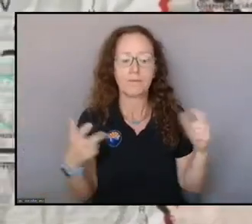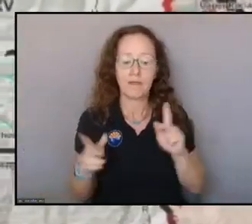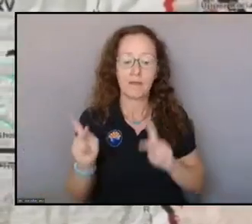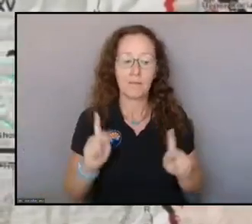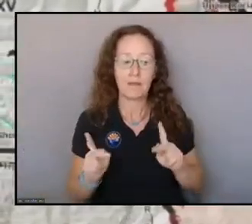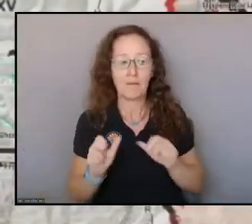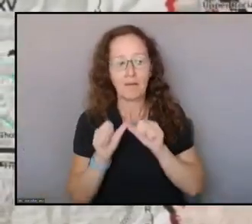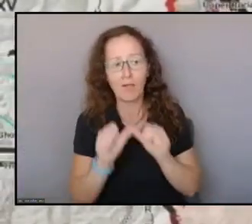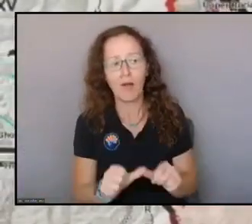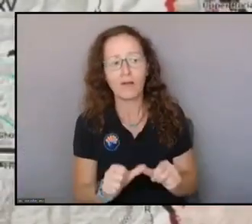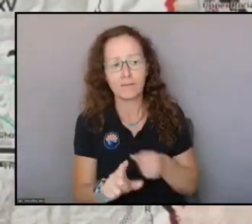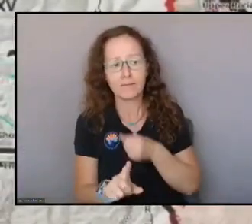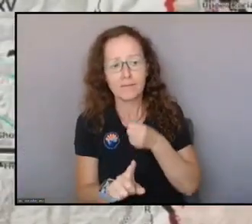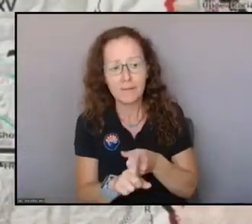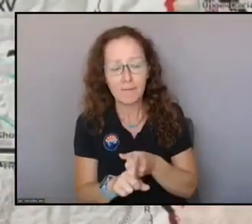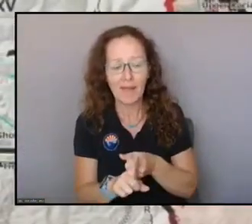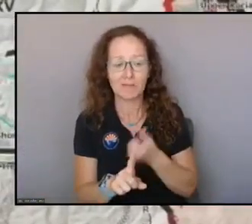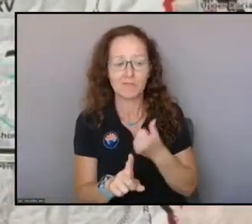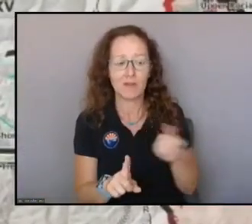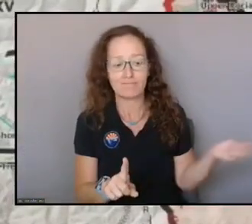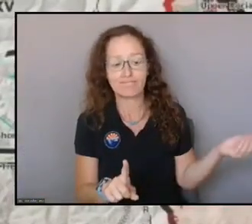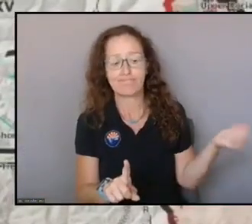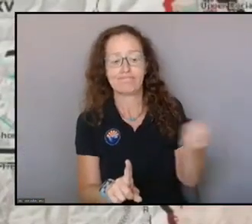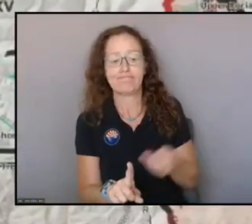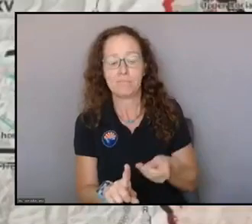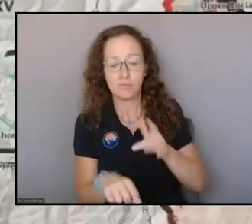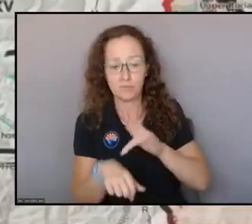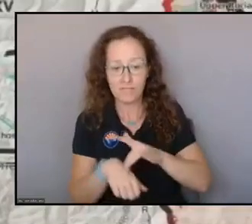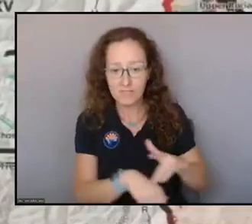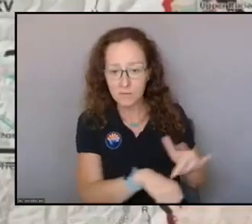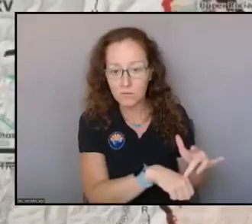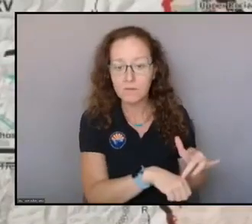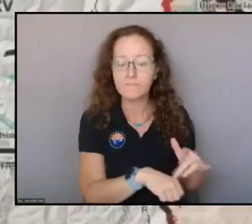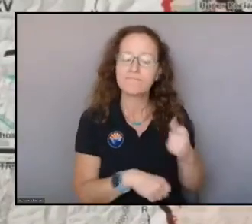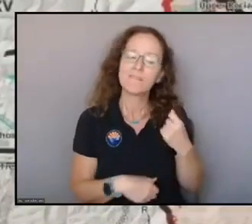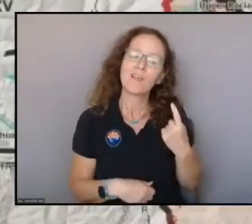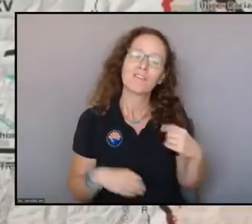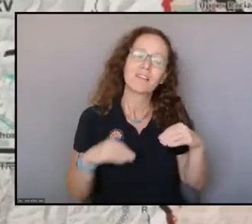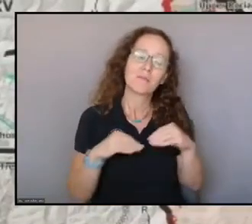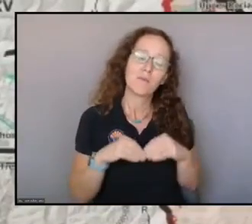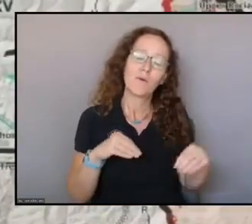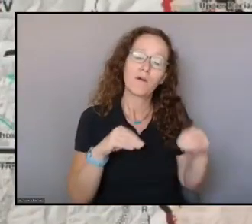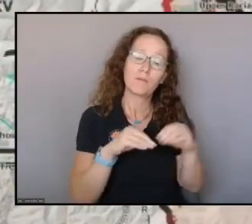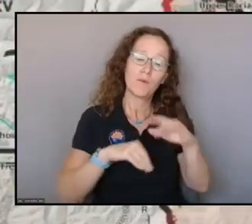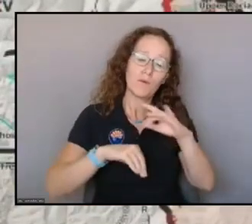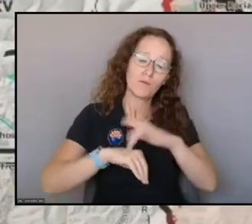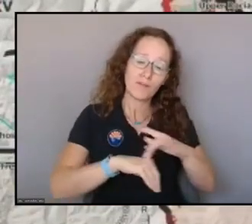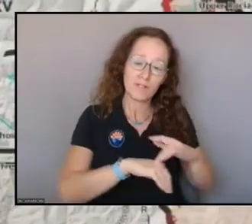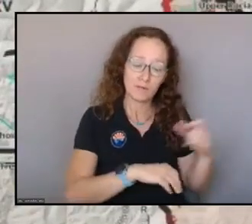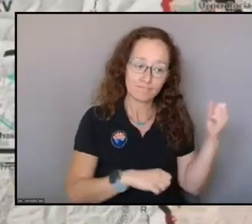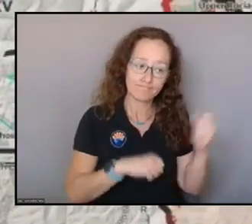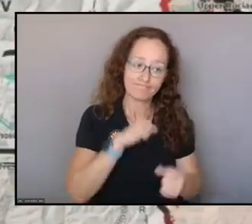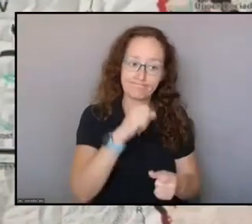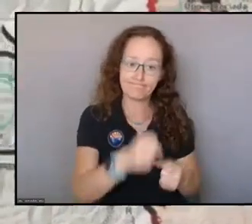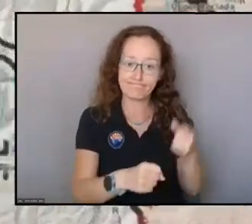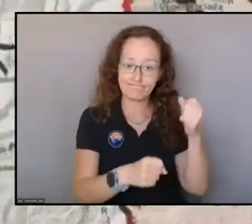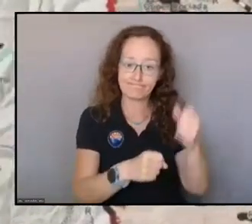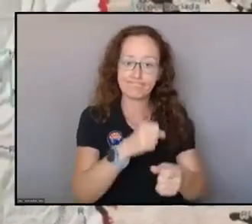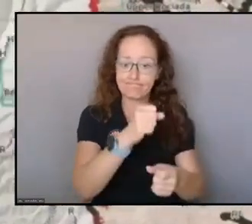ALL THOSE PIECE, THERE IS JUST MORE AND MORE RESOURCES GETTING PUT IN PLAY. THERE IS A LOT OF COLLABORATION